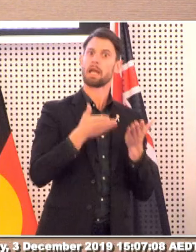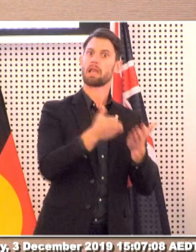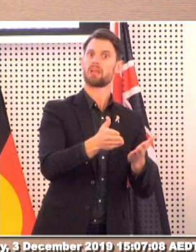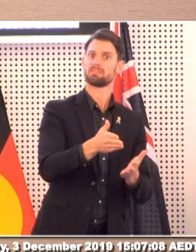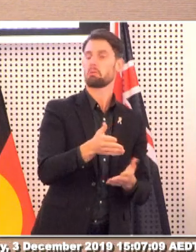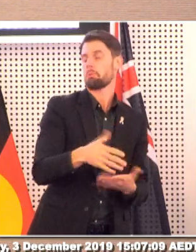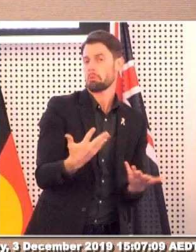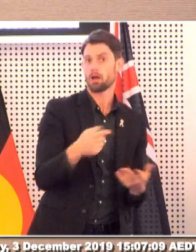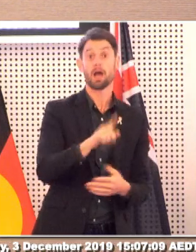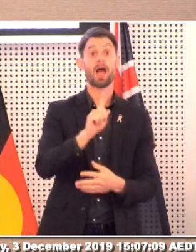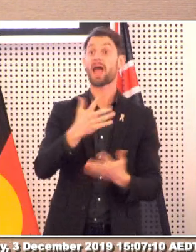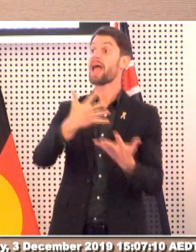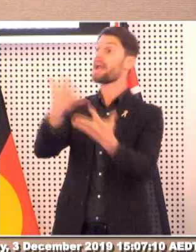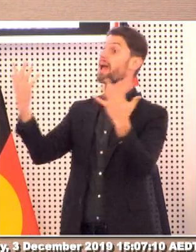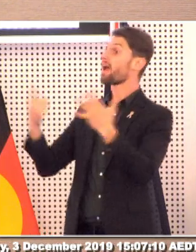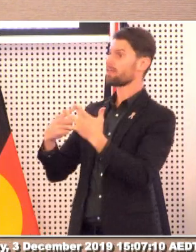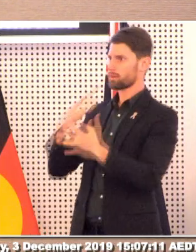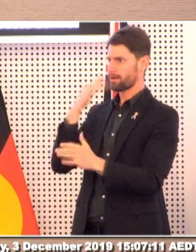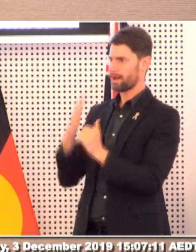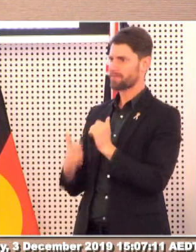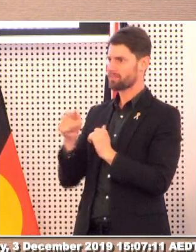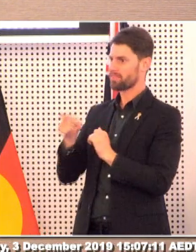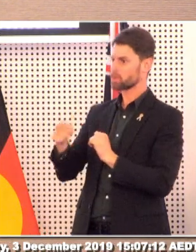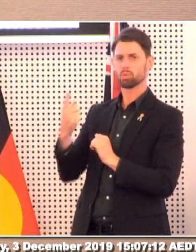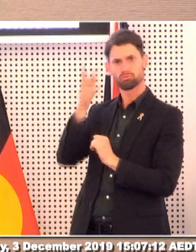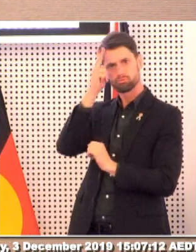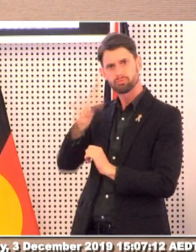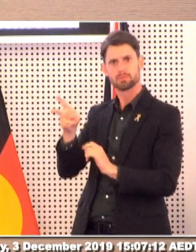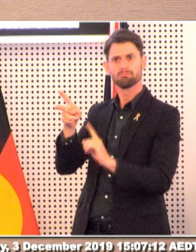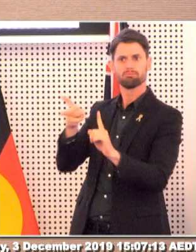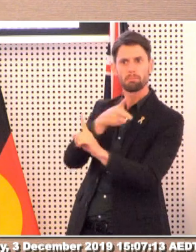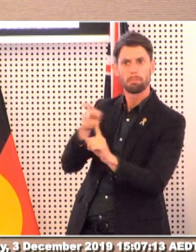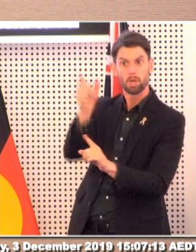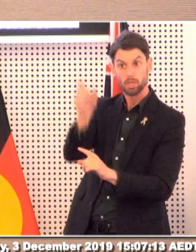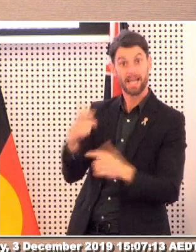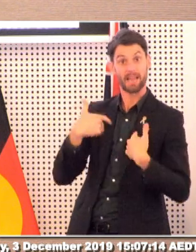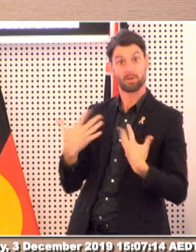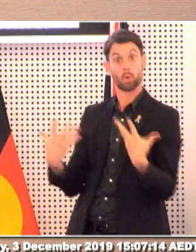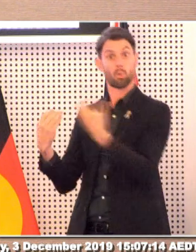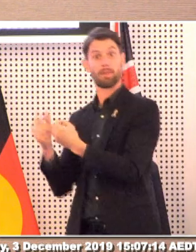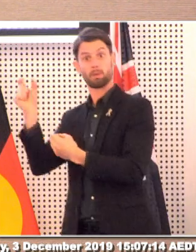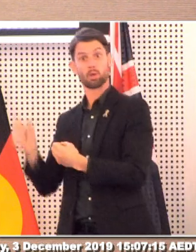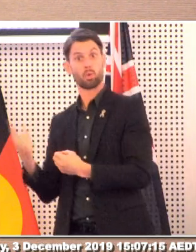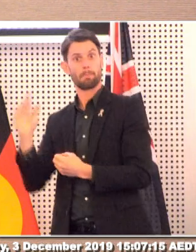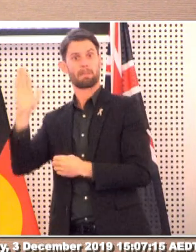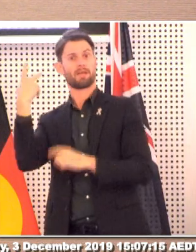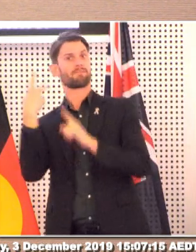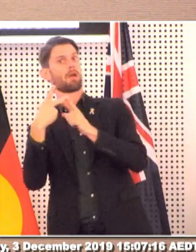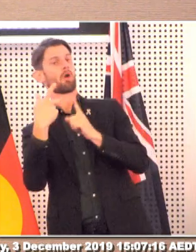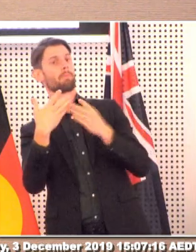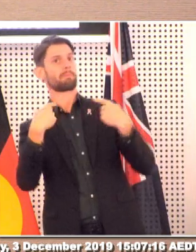And so why is it that we leave people in very vulnerable circumstances without